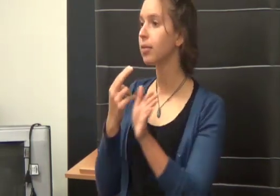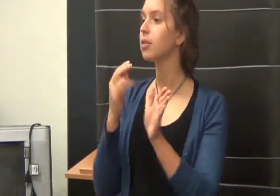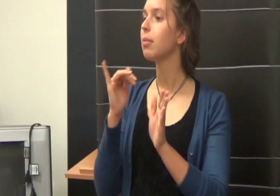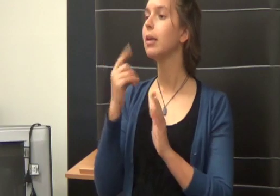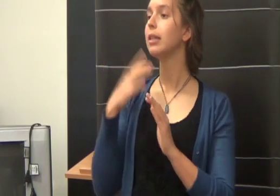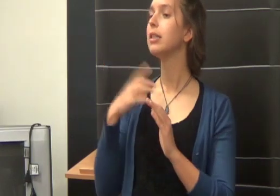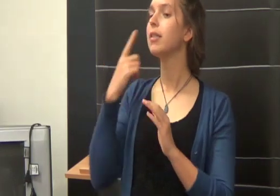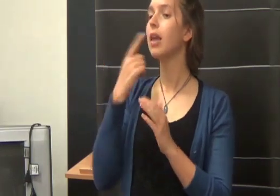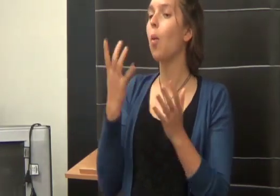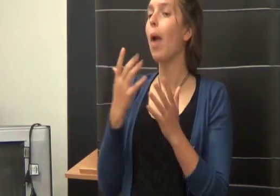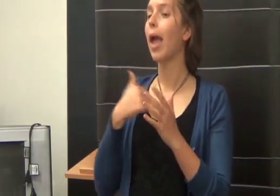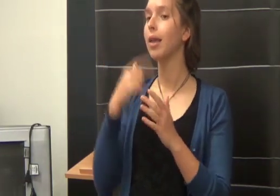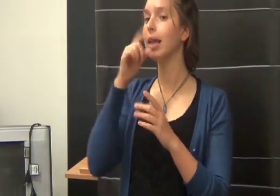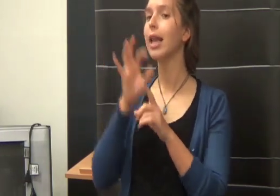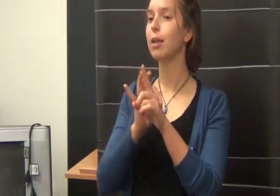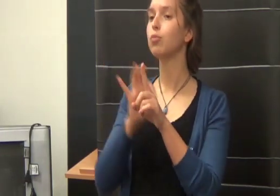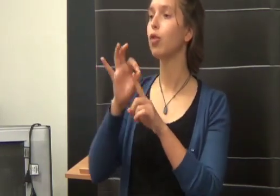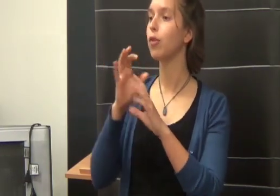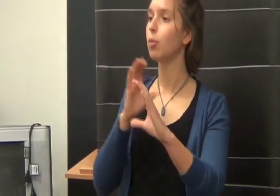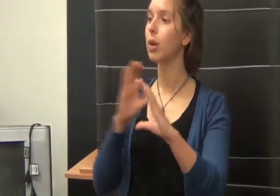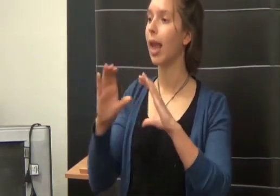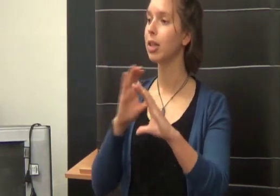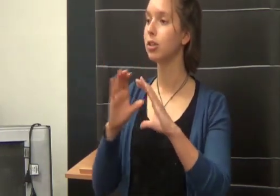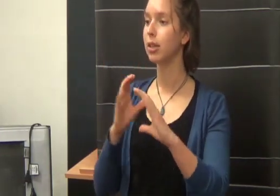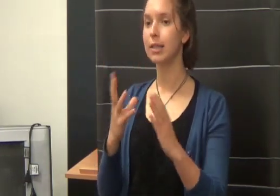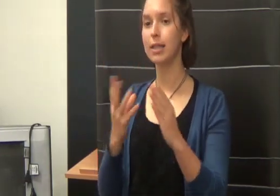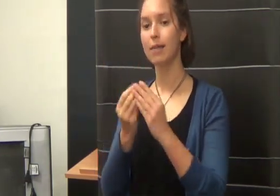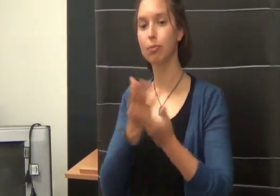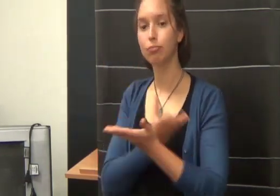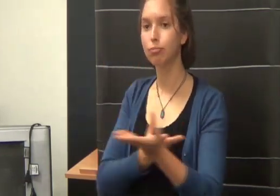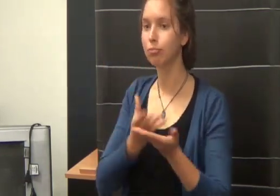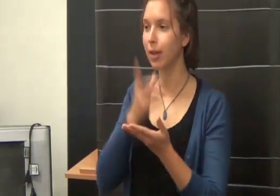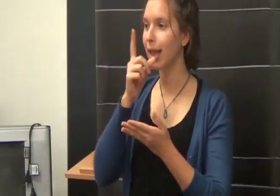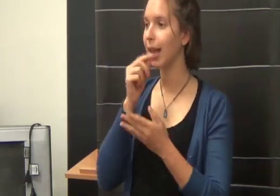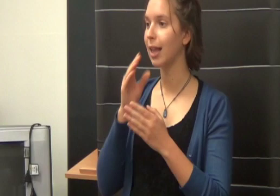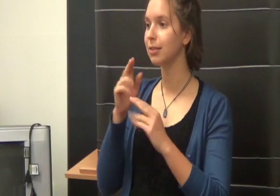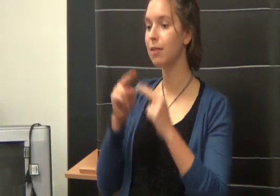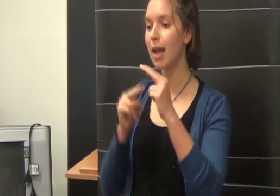and we can develop strategies together. Meredith: So that's the end of the Communication Profile that you'll fill in.